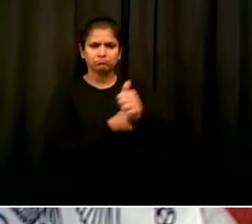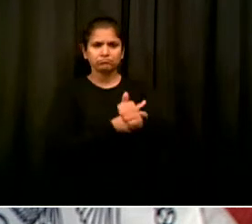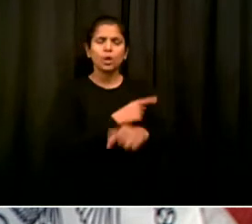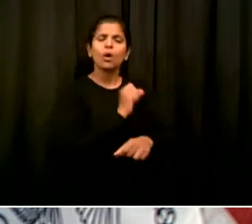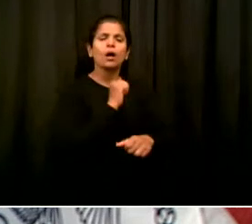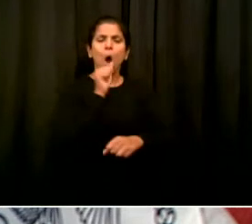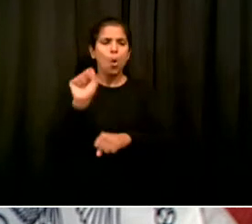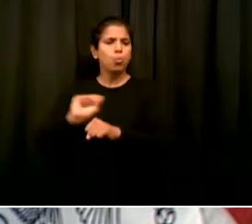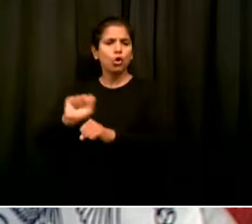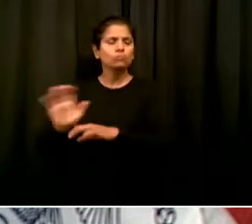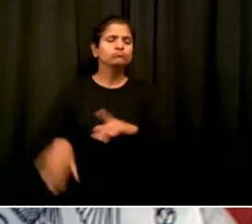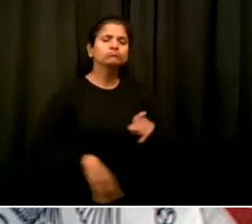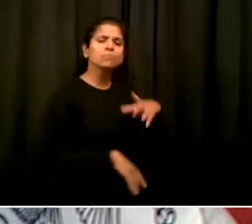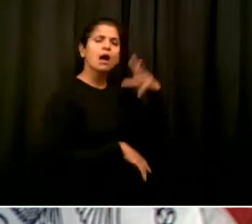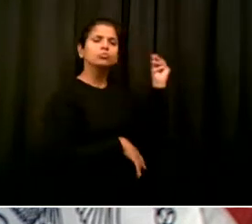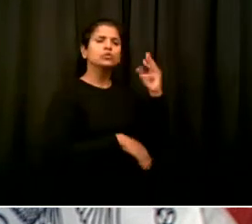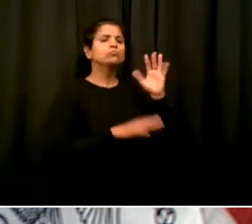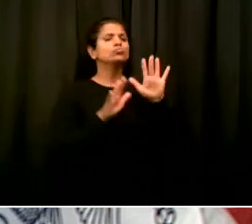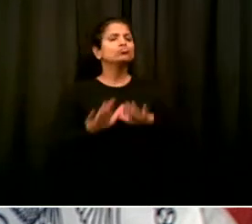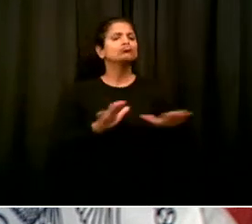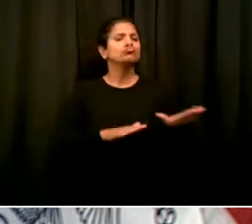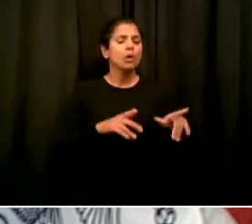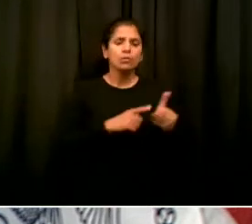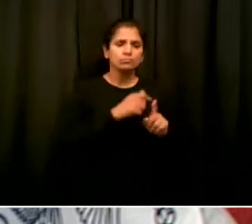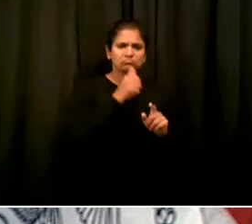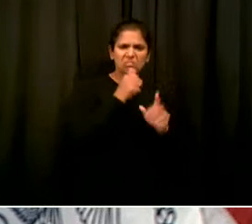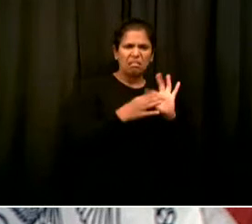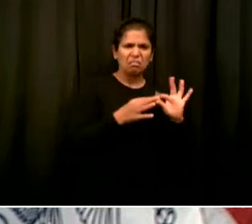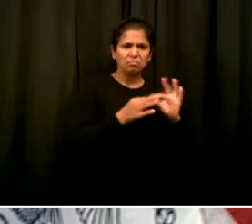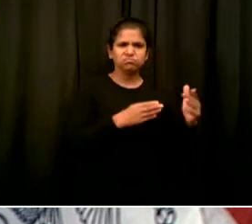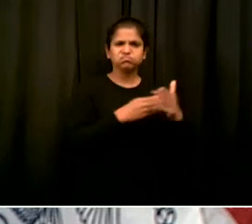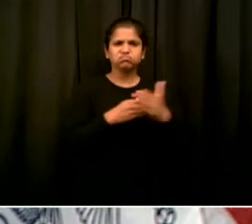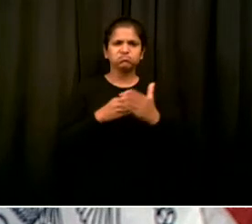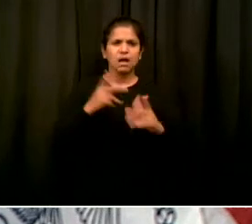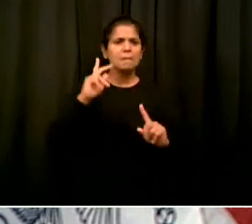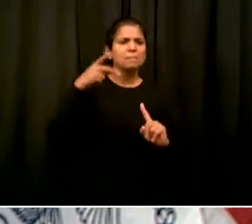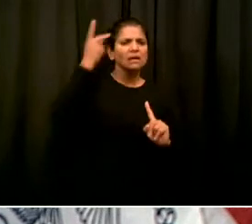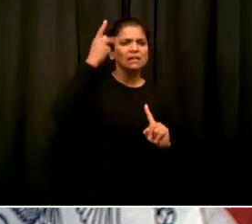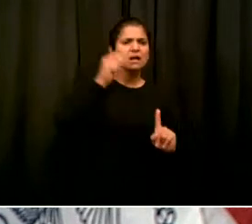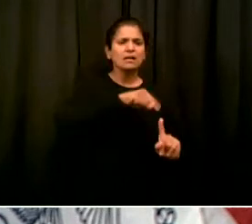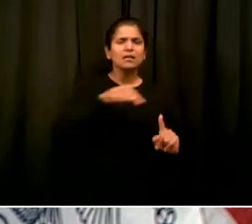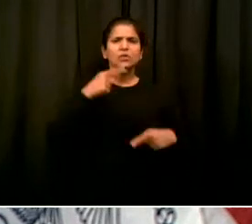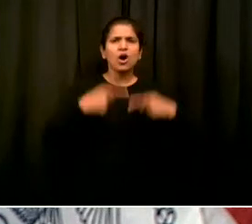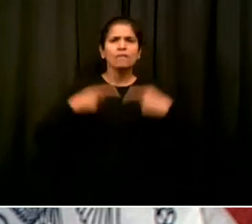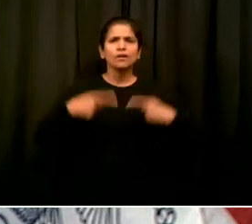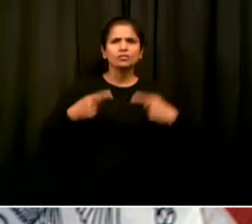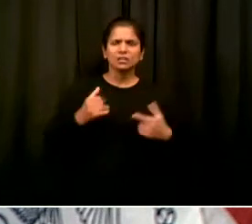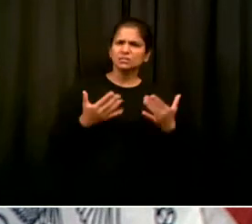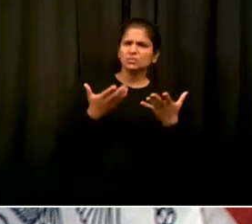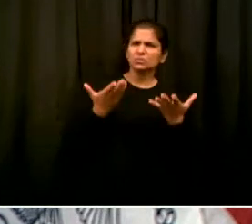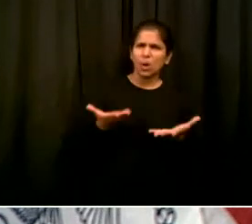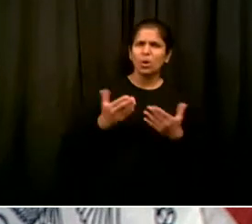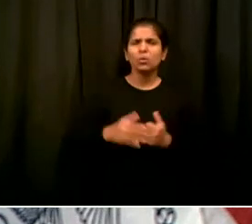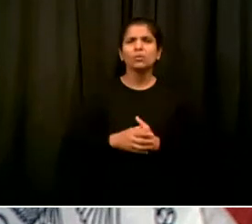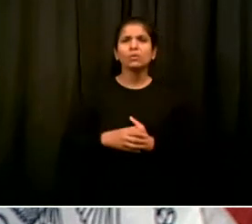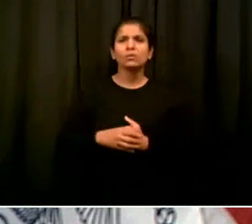CLOSE THE REVOLVING DOOR CREATE BBY REFORMS.